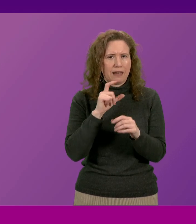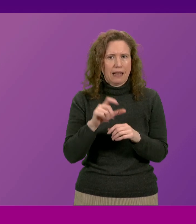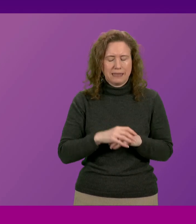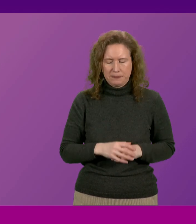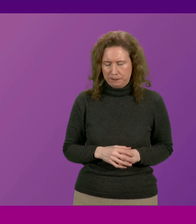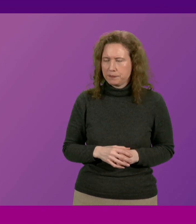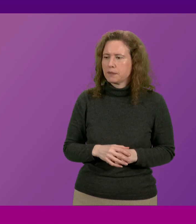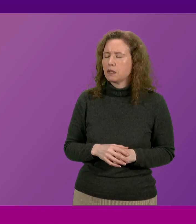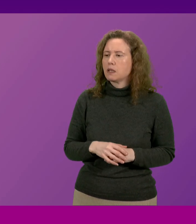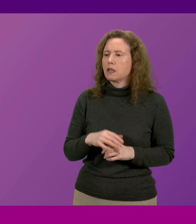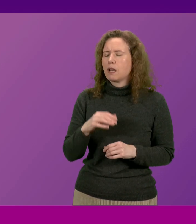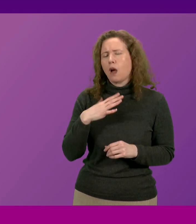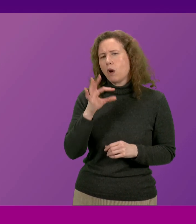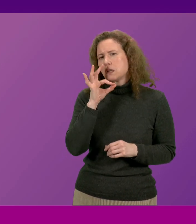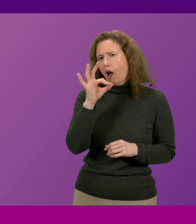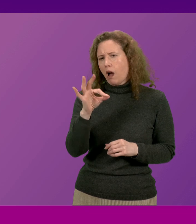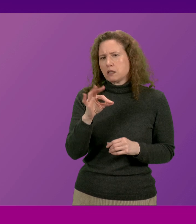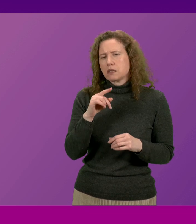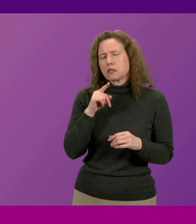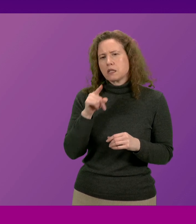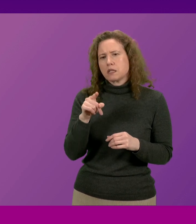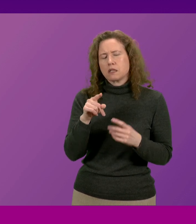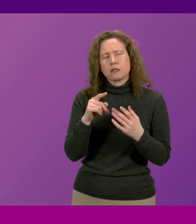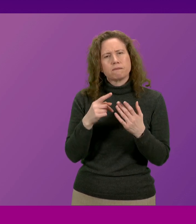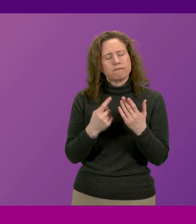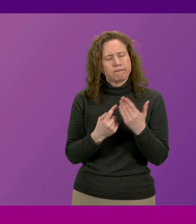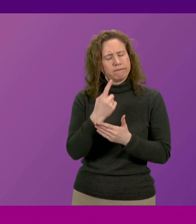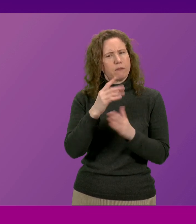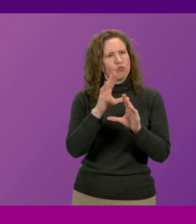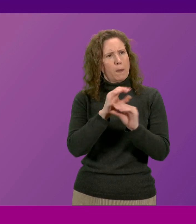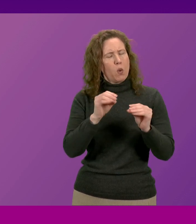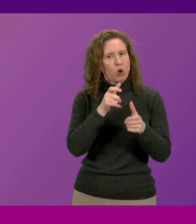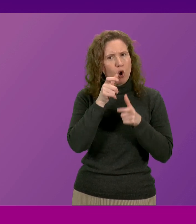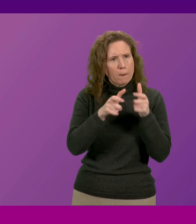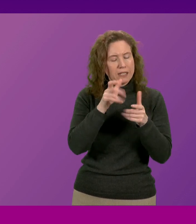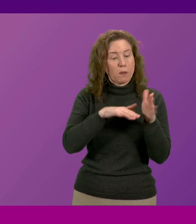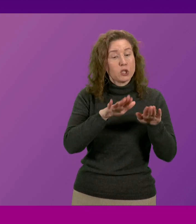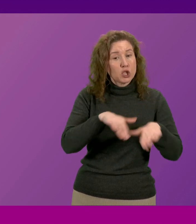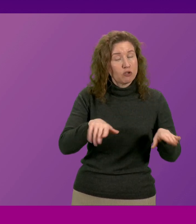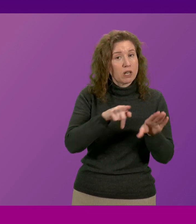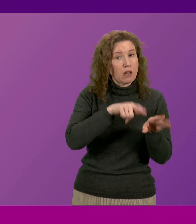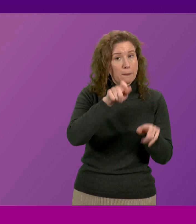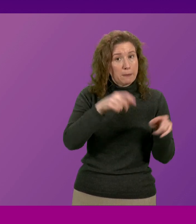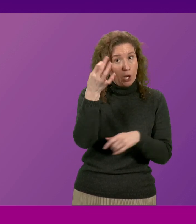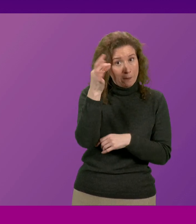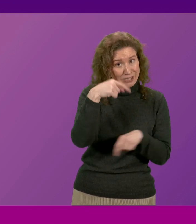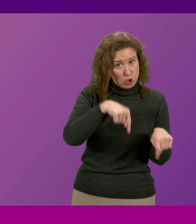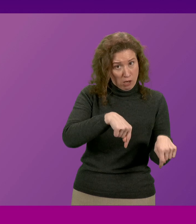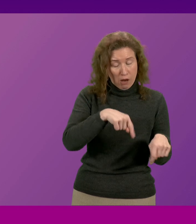To ask the First Minister what the Scottish Government’s response is to reported comments from the Children and Young People’s Commissioner Scotland that “children